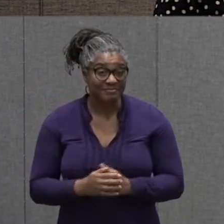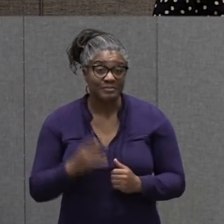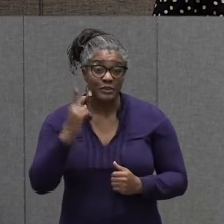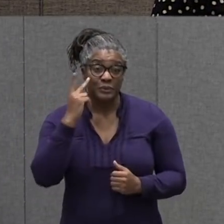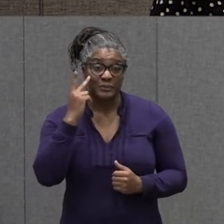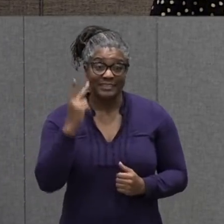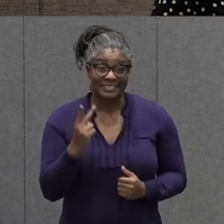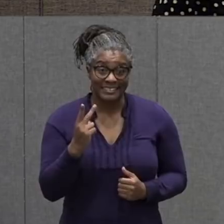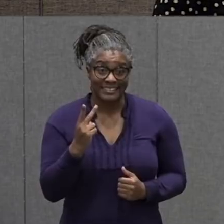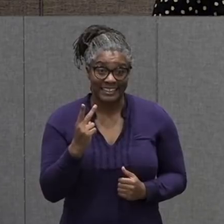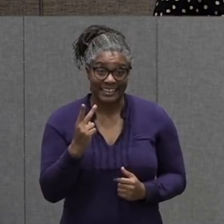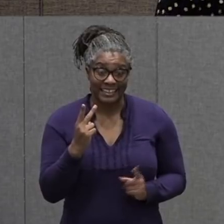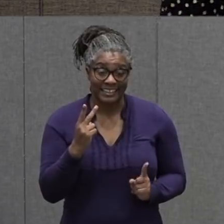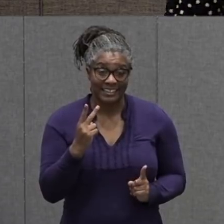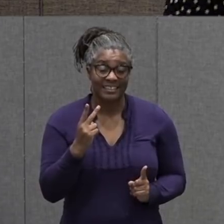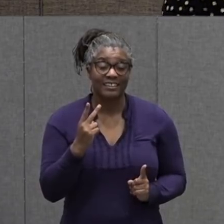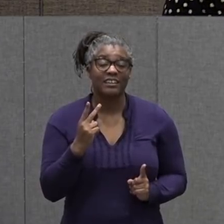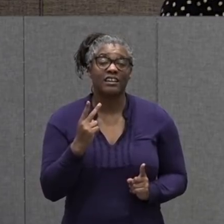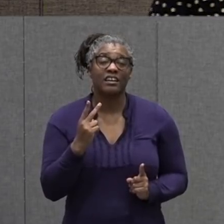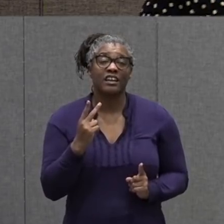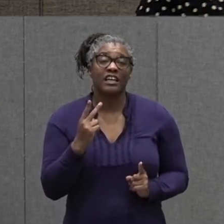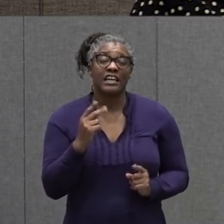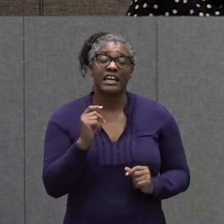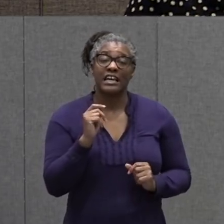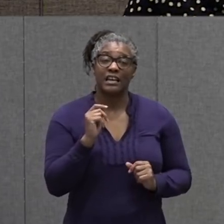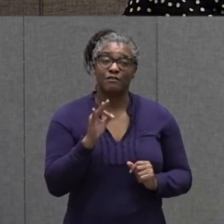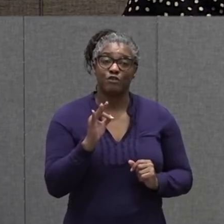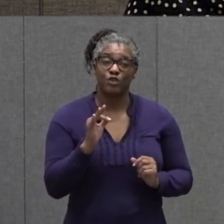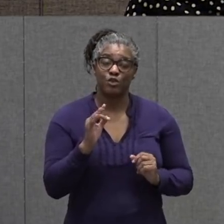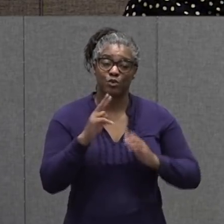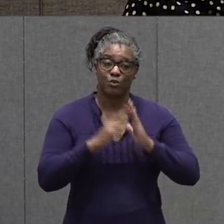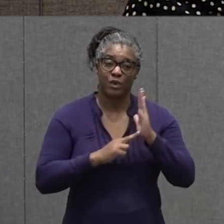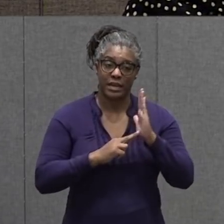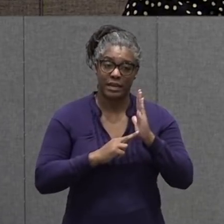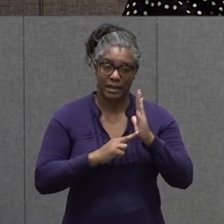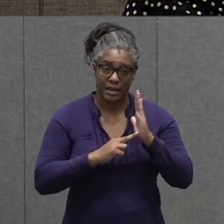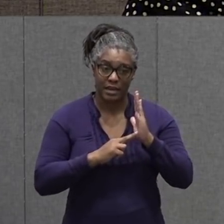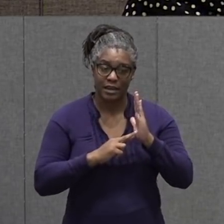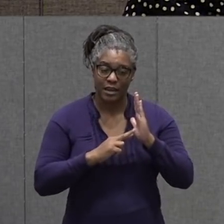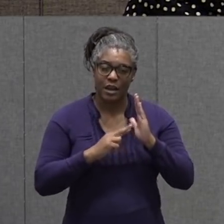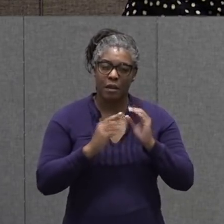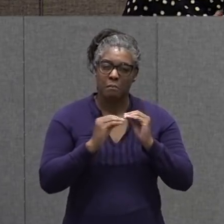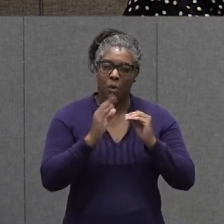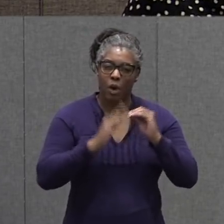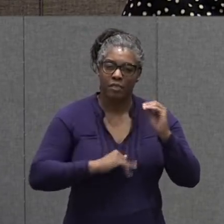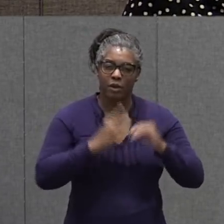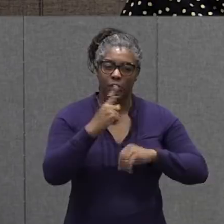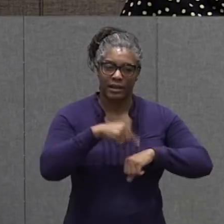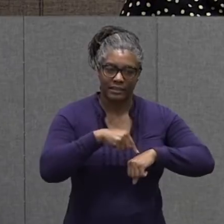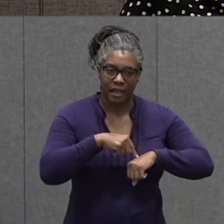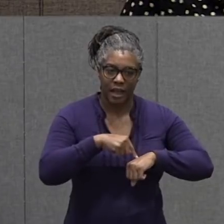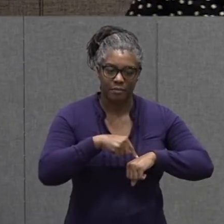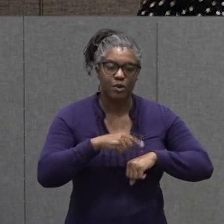out of that paragraph. We can read it the first time and it might be a struggle sometimes to learn those words.